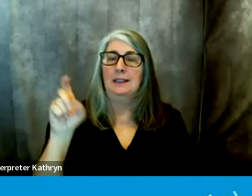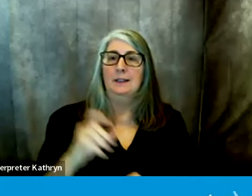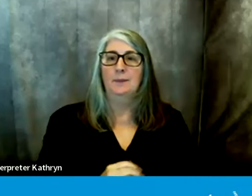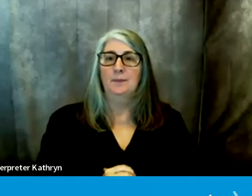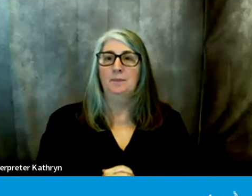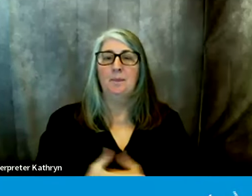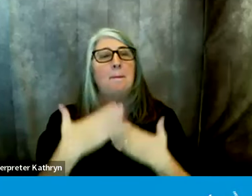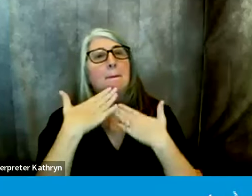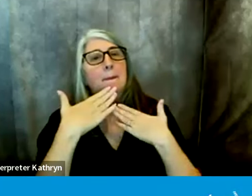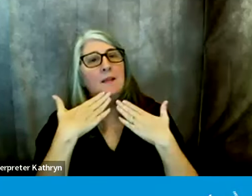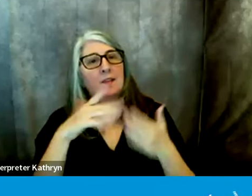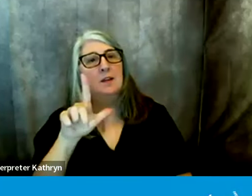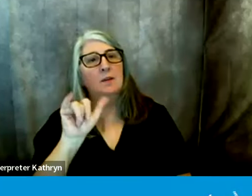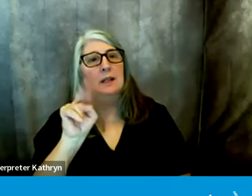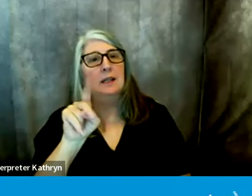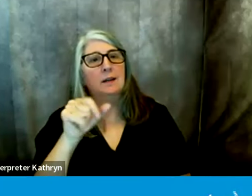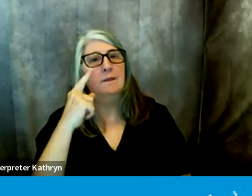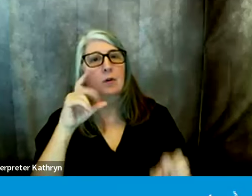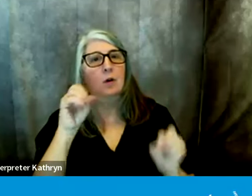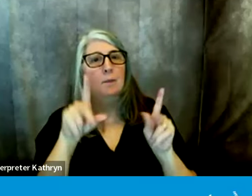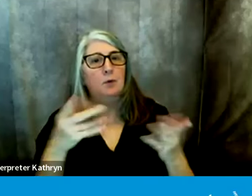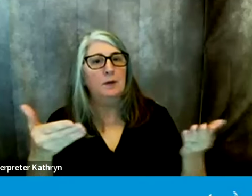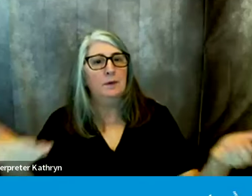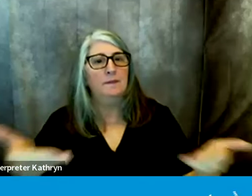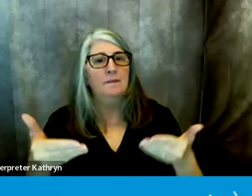Thank you, Nurse Linda, for the opportunity here and inviting us to this amazing webinar.